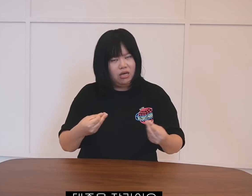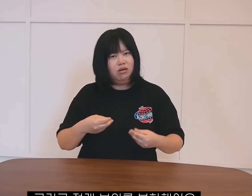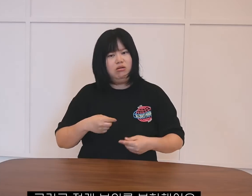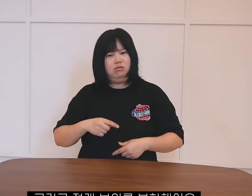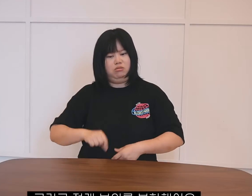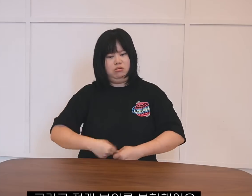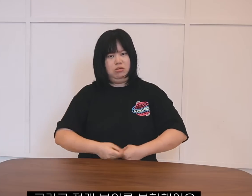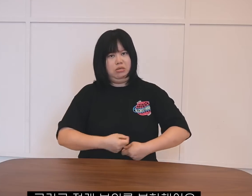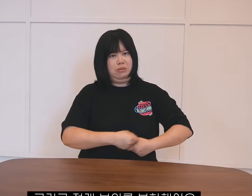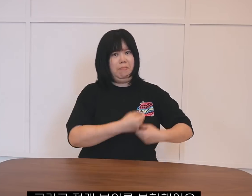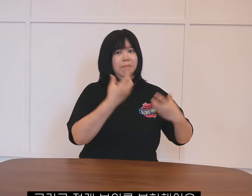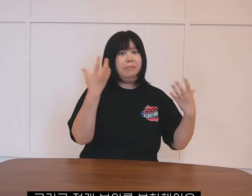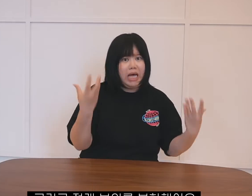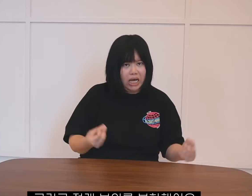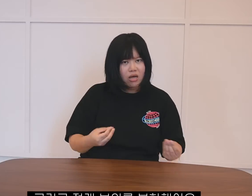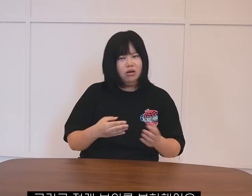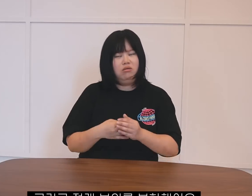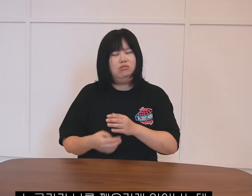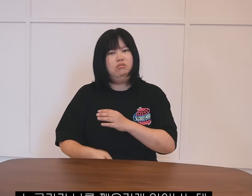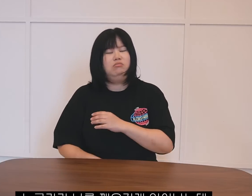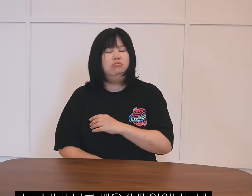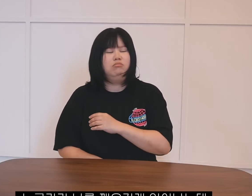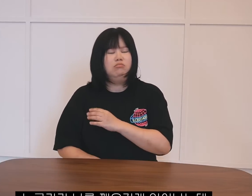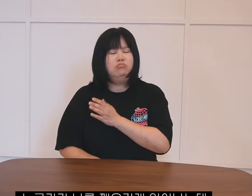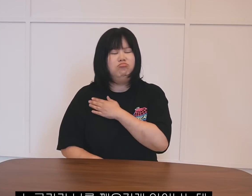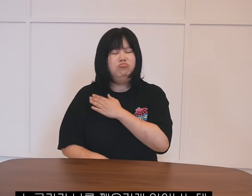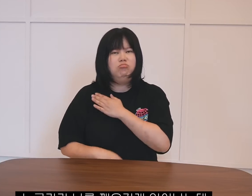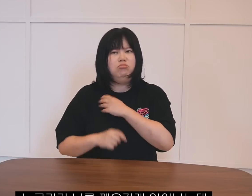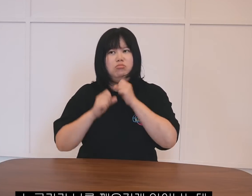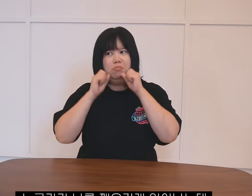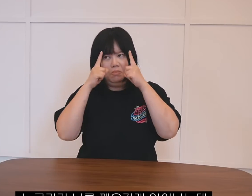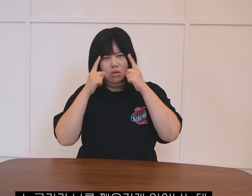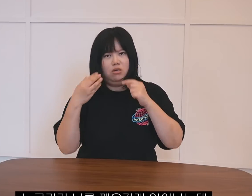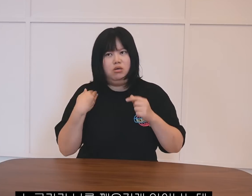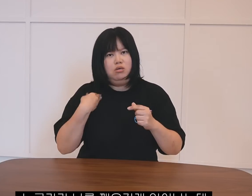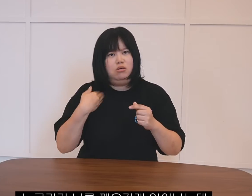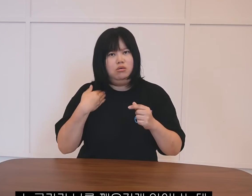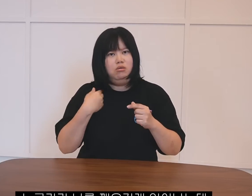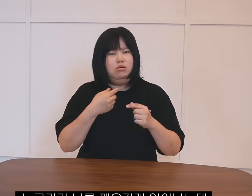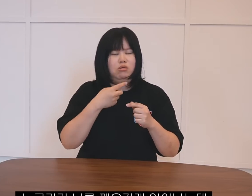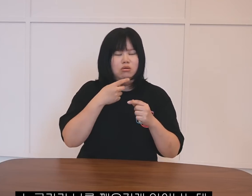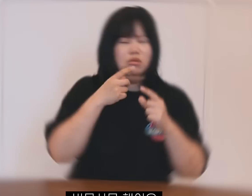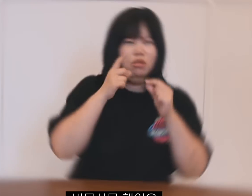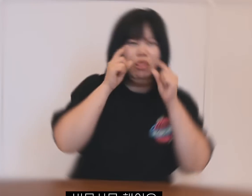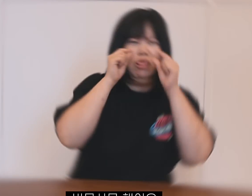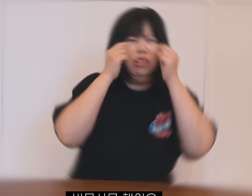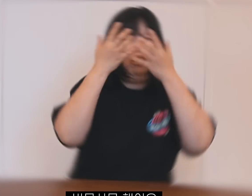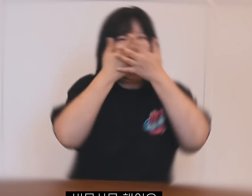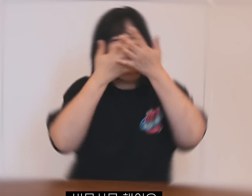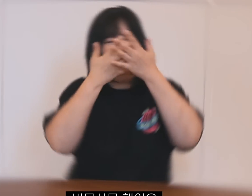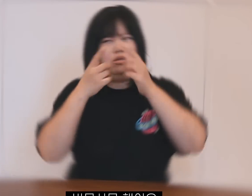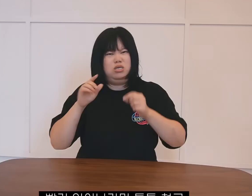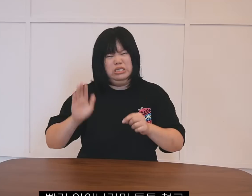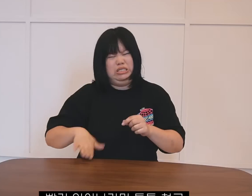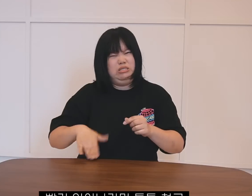And the doctor closed the incision. I woke up because someone woke me up, and I had a nightmare.